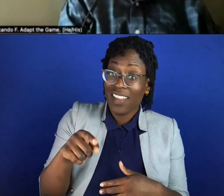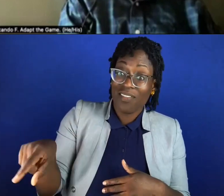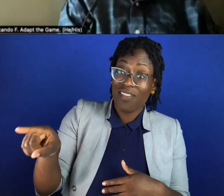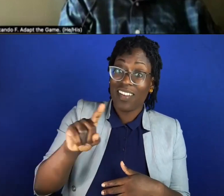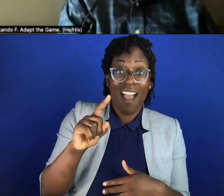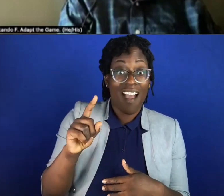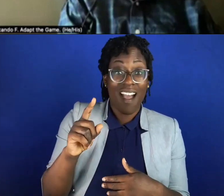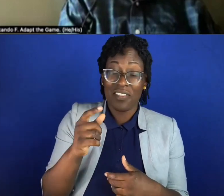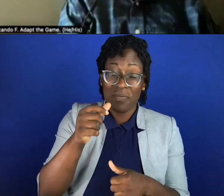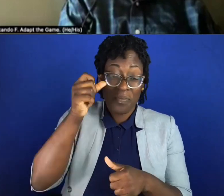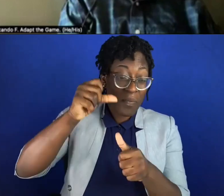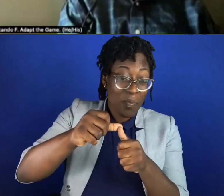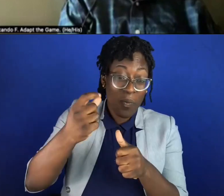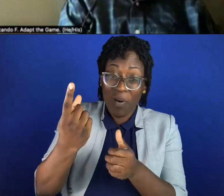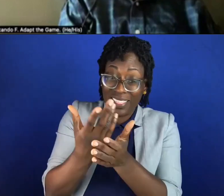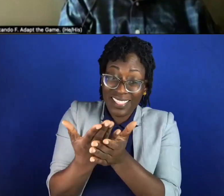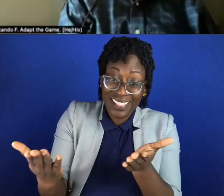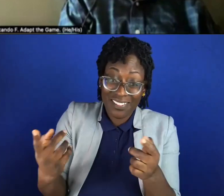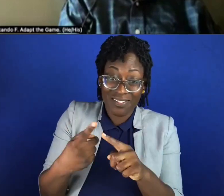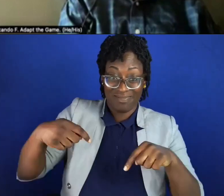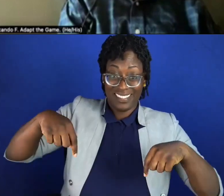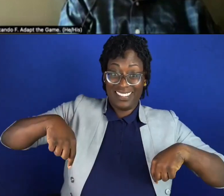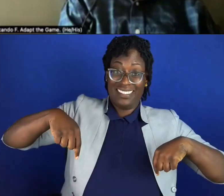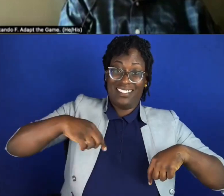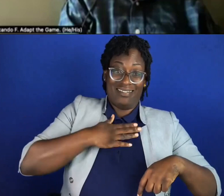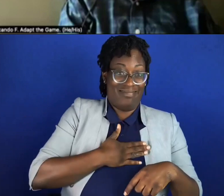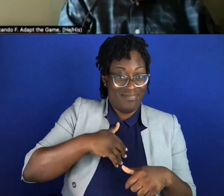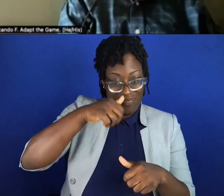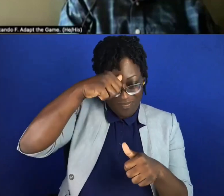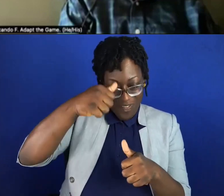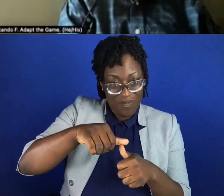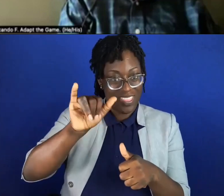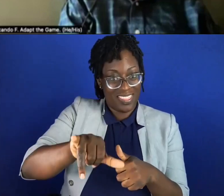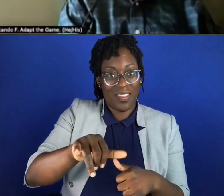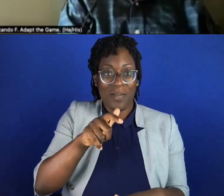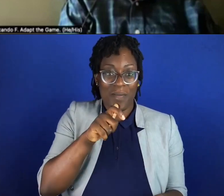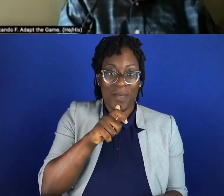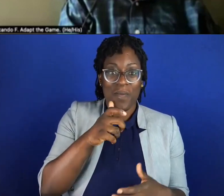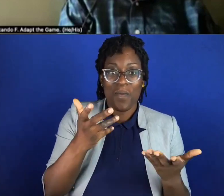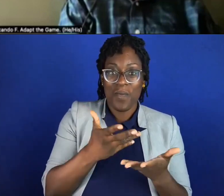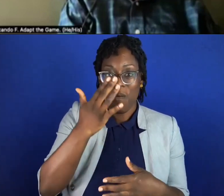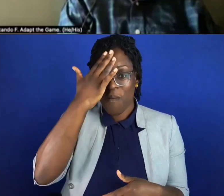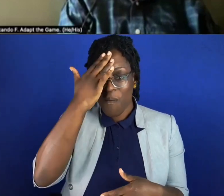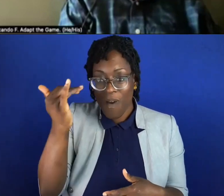who you are, what you do, and why you are talking to that person. I love that so much